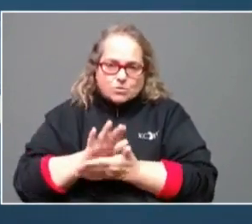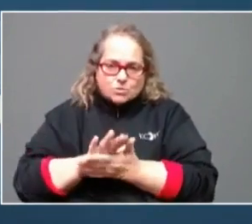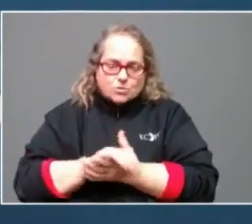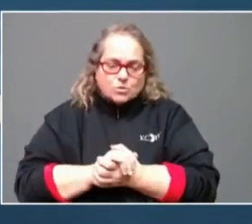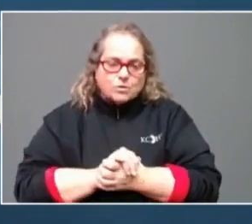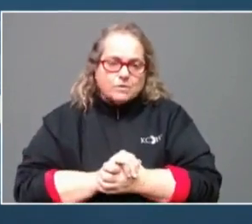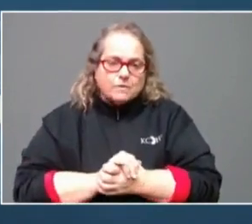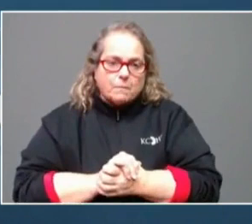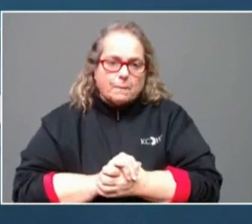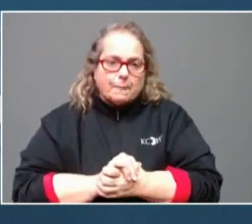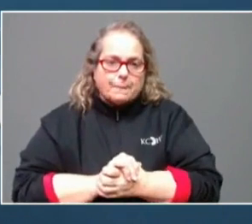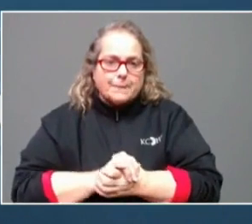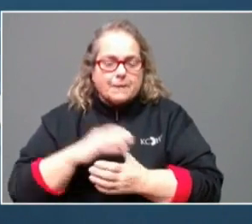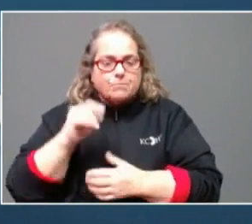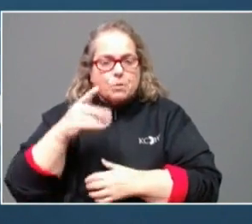april record for WF pl